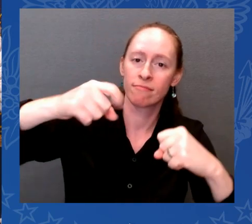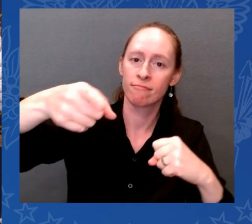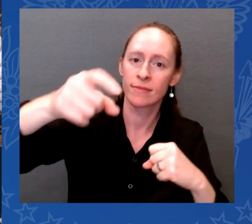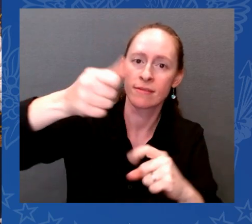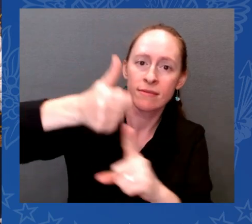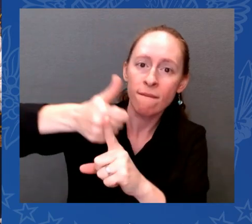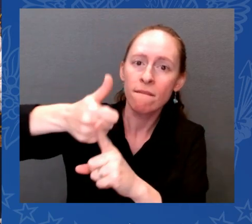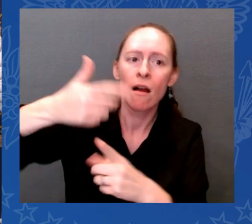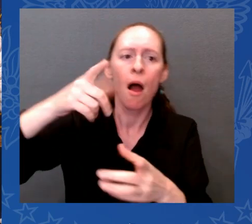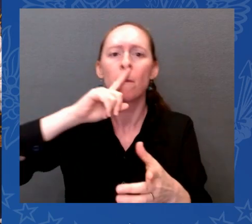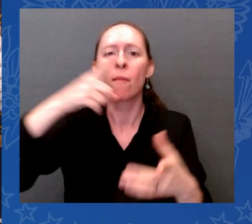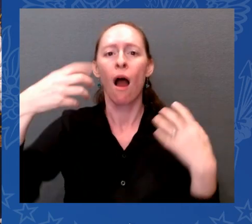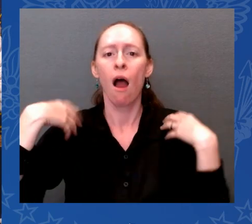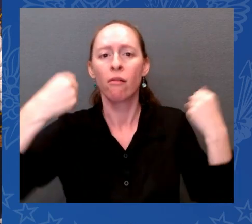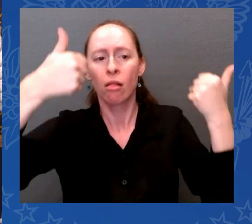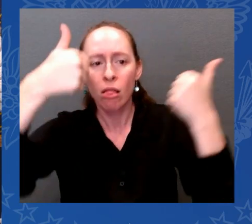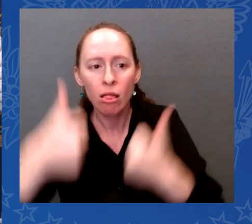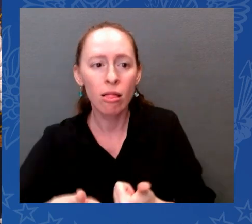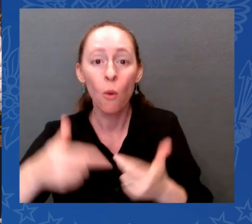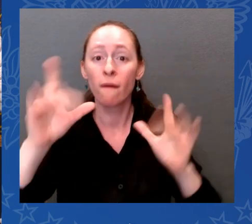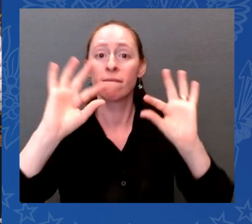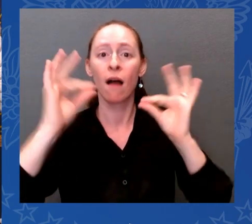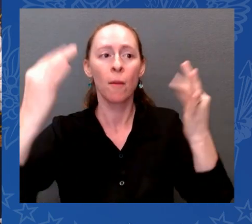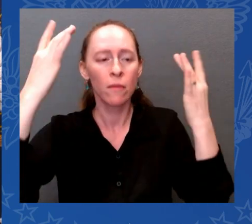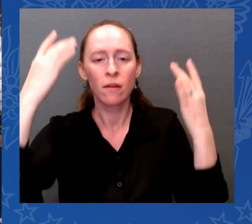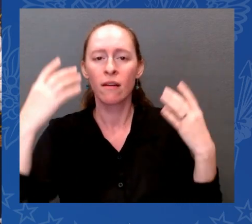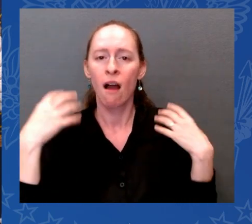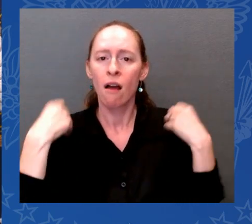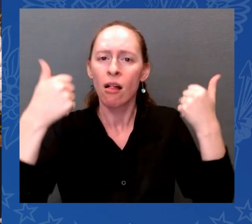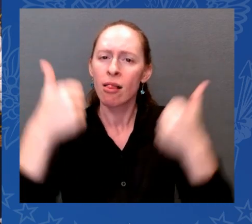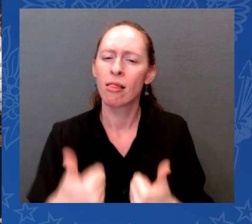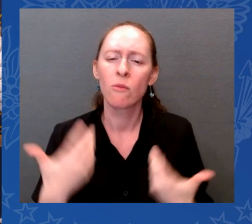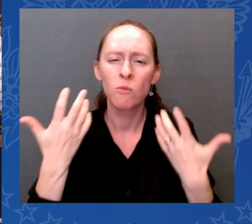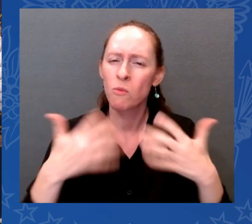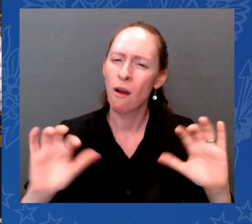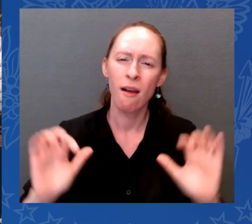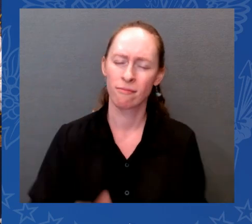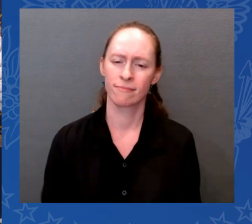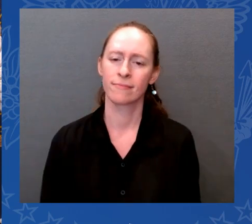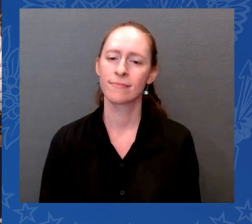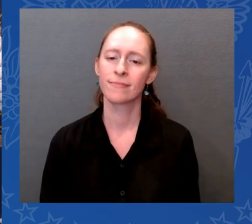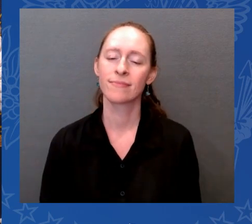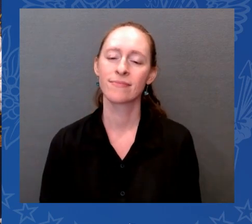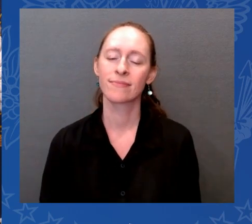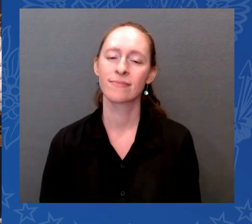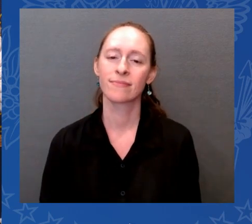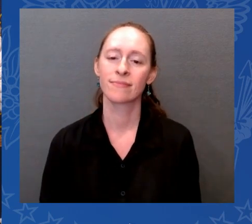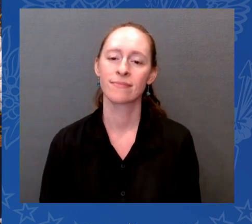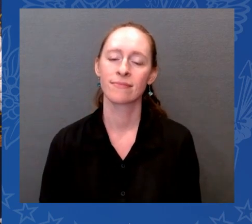the Federal Firefighters Fairness Act -- let me say it again: the Federal Firefighters Fairness Act -- which are going to help federal firefighters